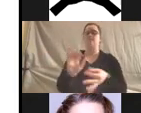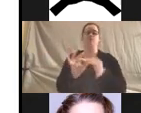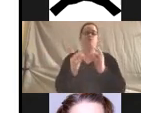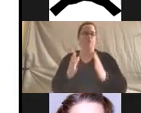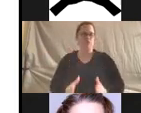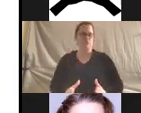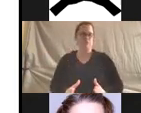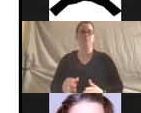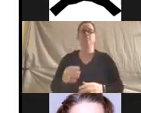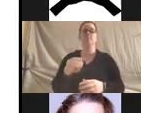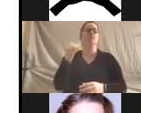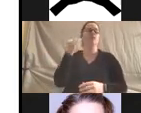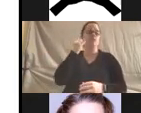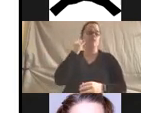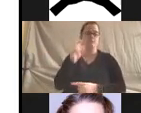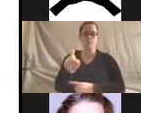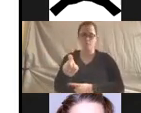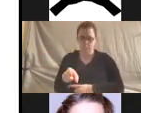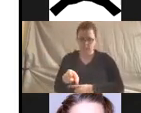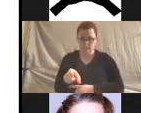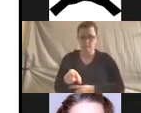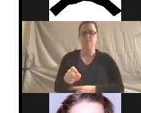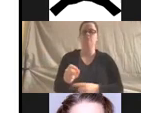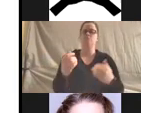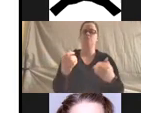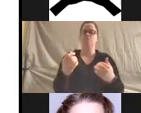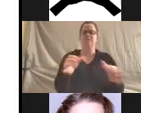And if you need it, to have closed captioning,